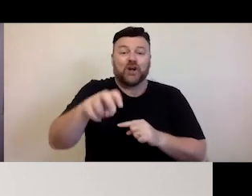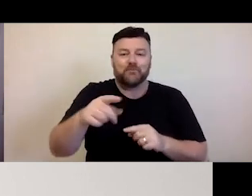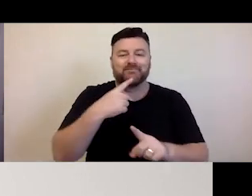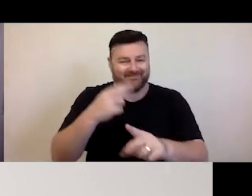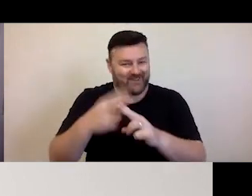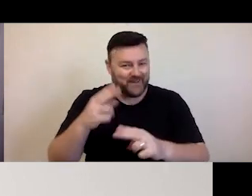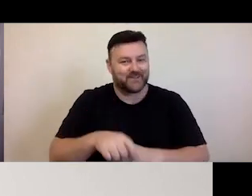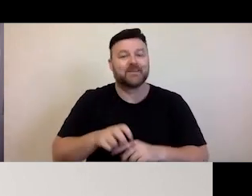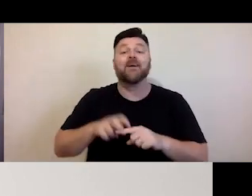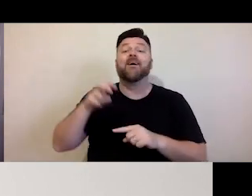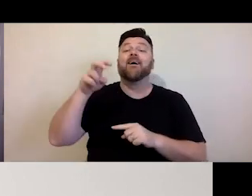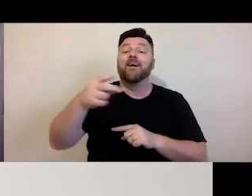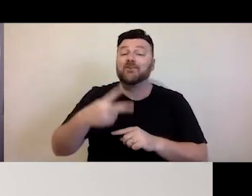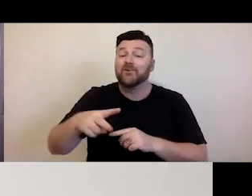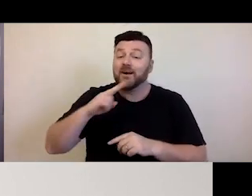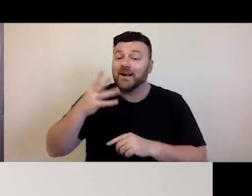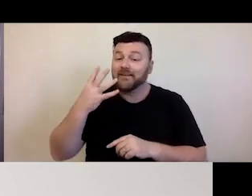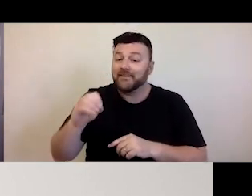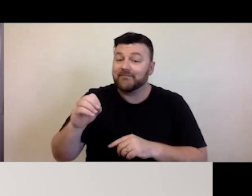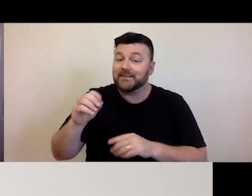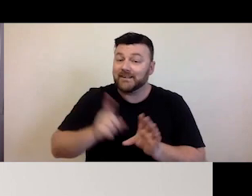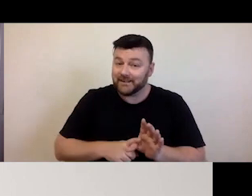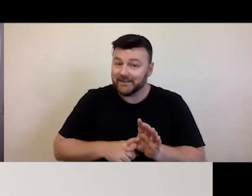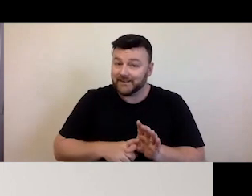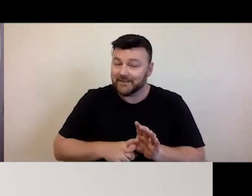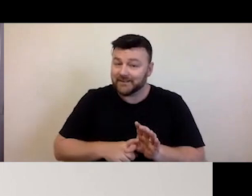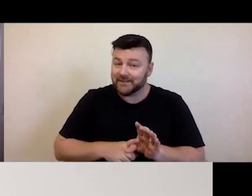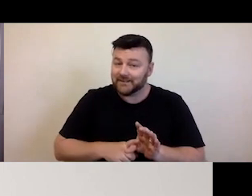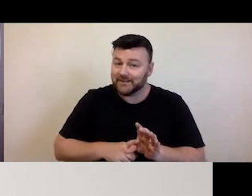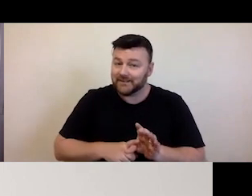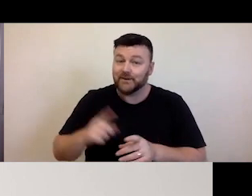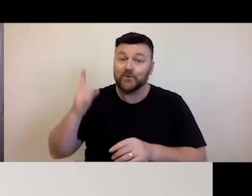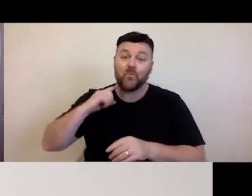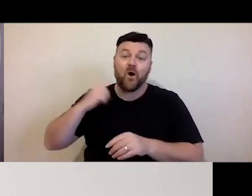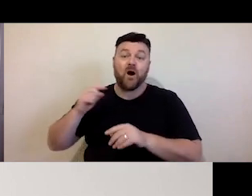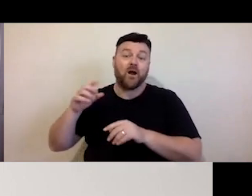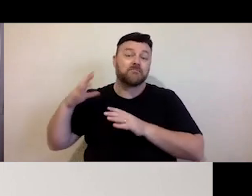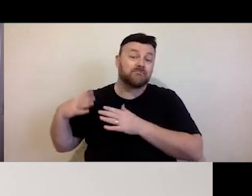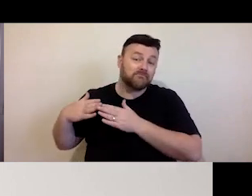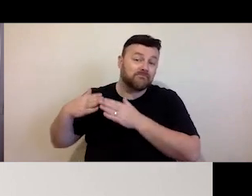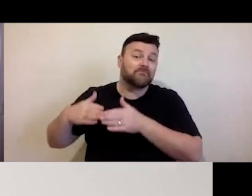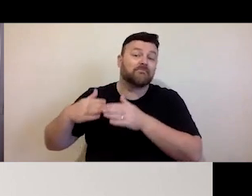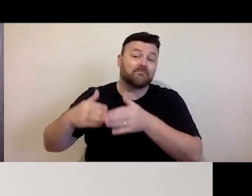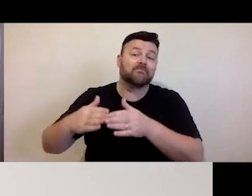forward 250 years ago, Europeans brought that dreaming story to this